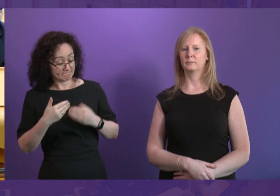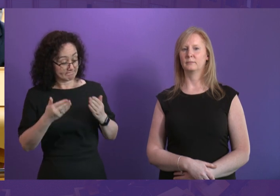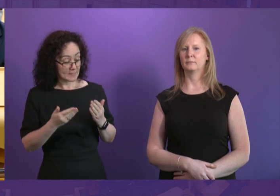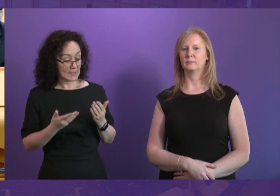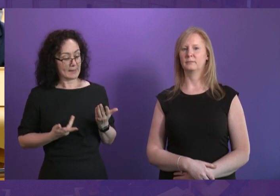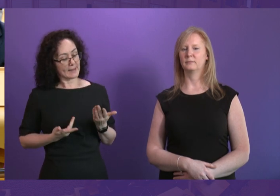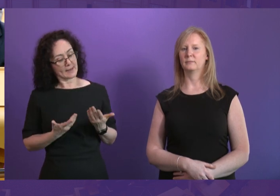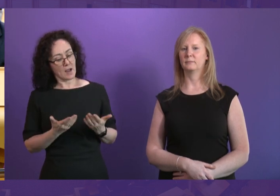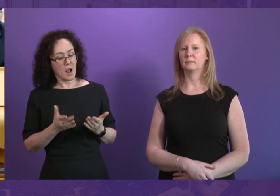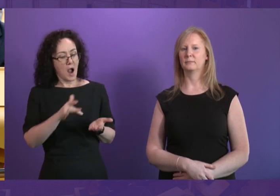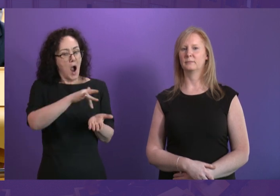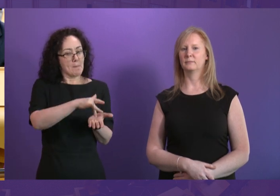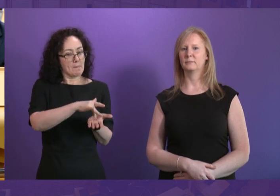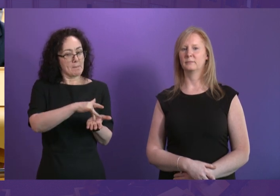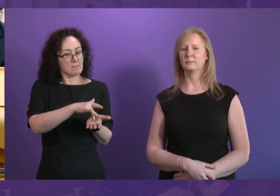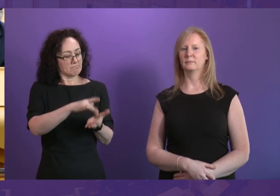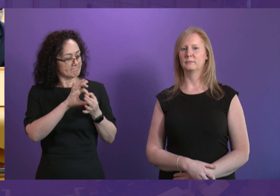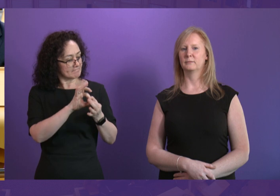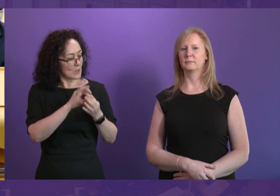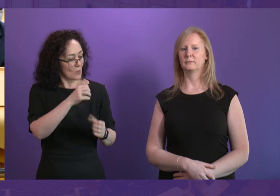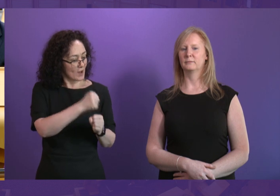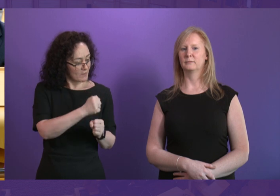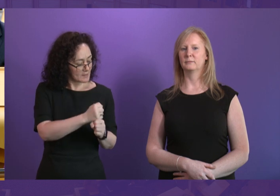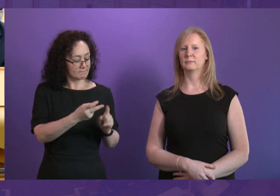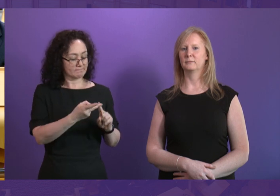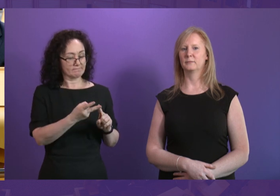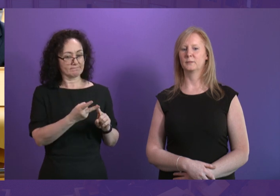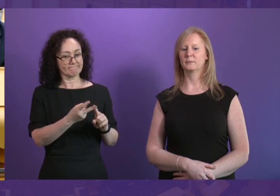commitments to grow our relationships with other countries, and hosted events to promote